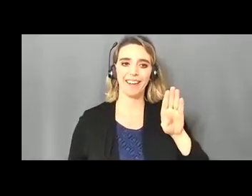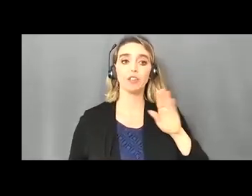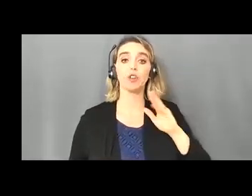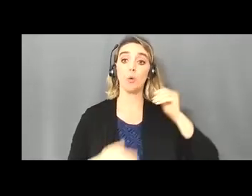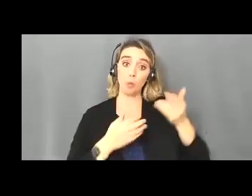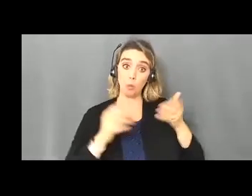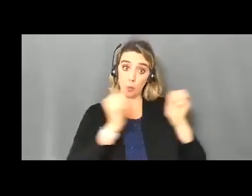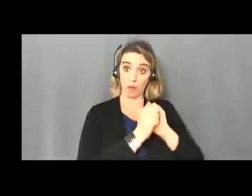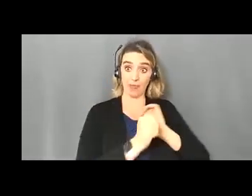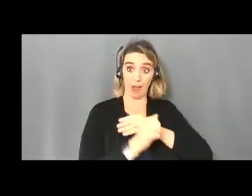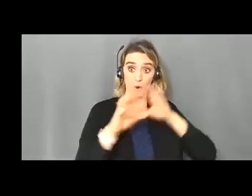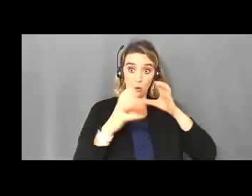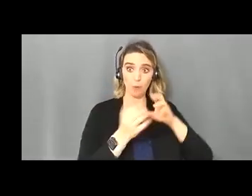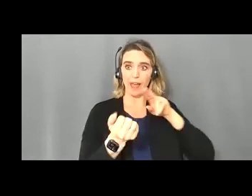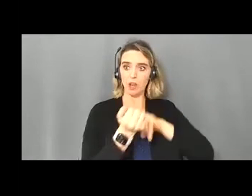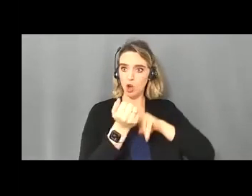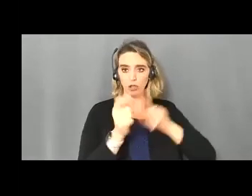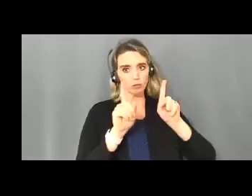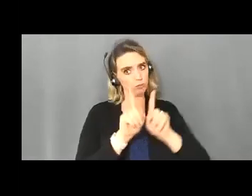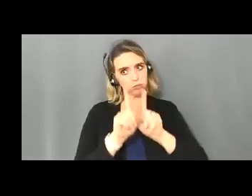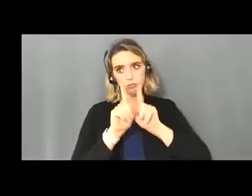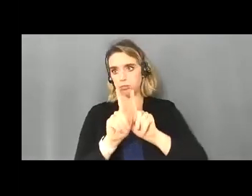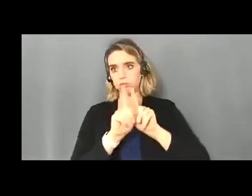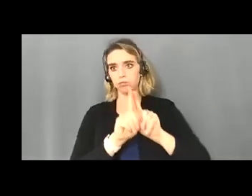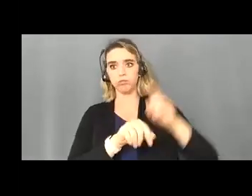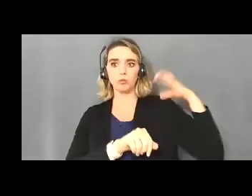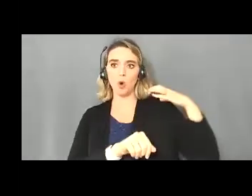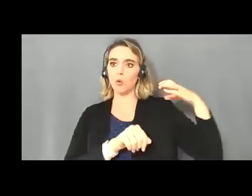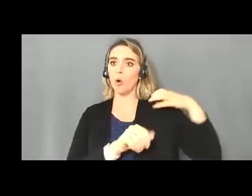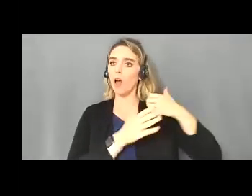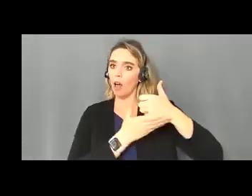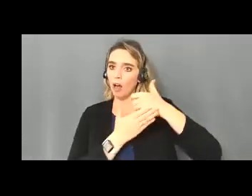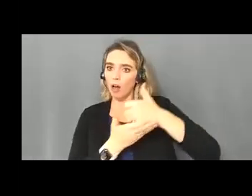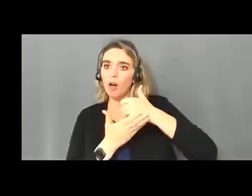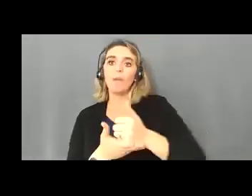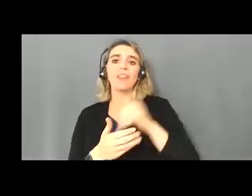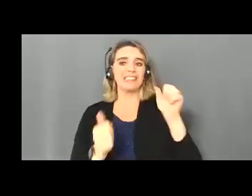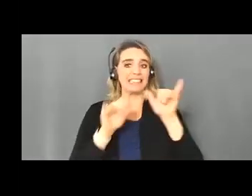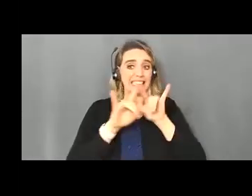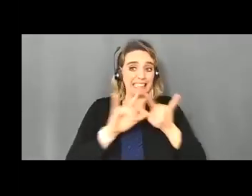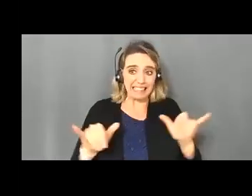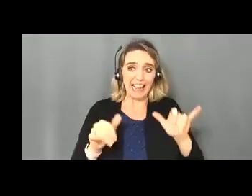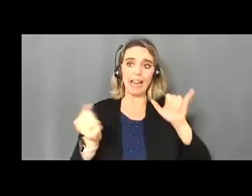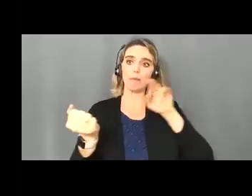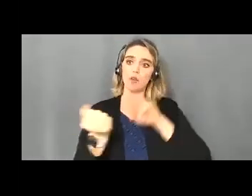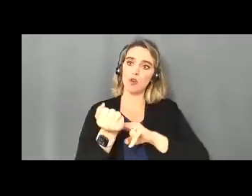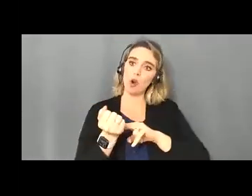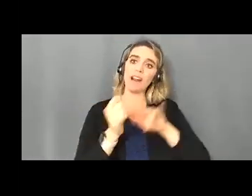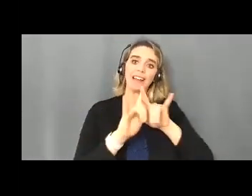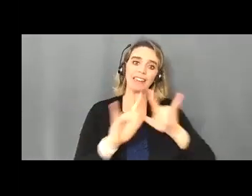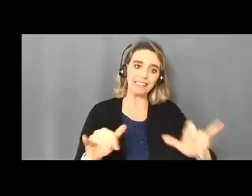that nurse will be by their side, always the same nurse, a consistent team, because we know that